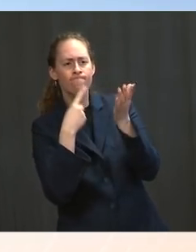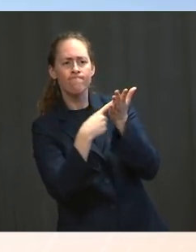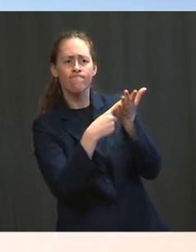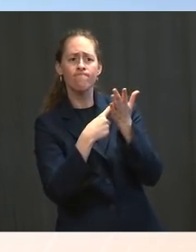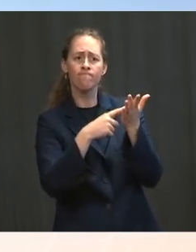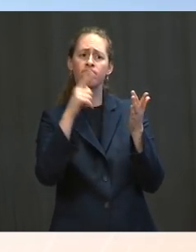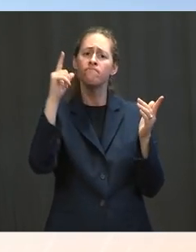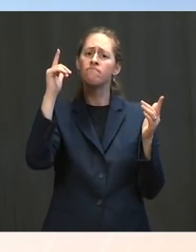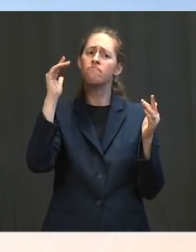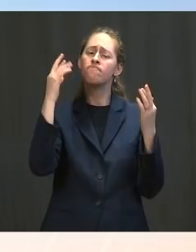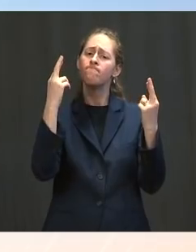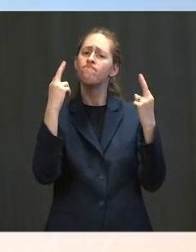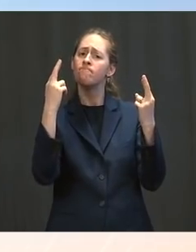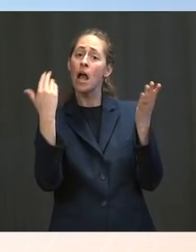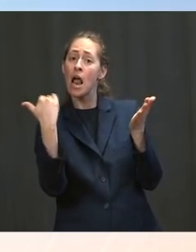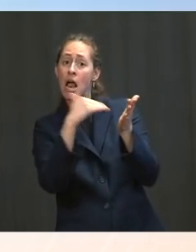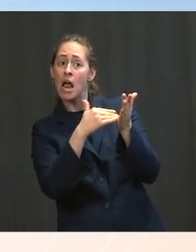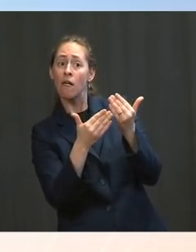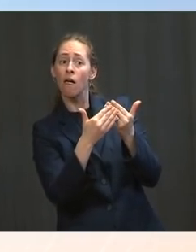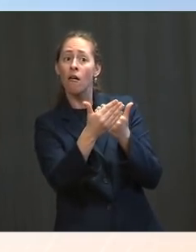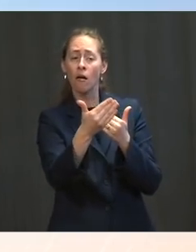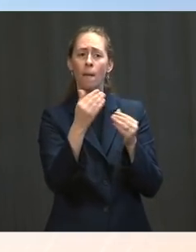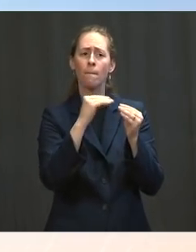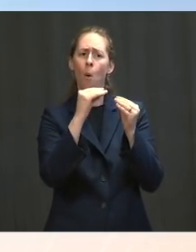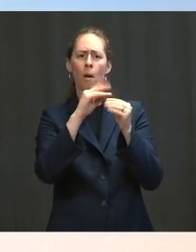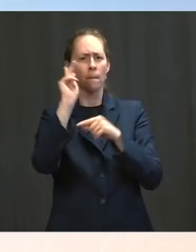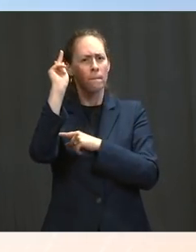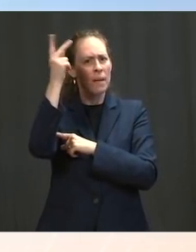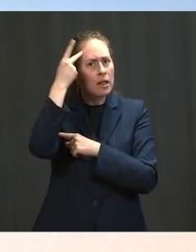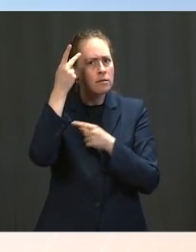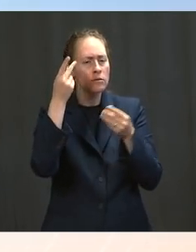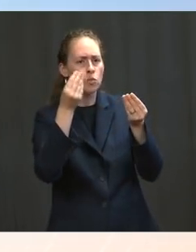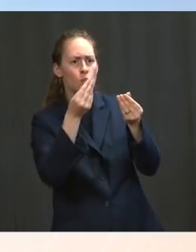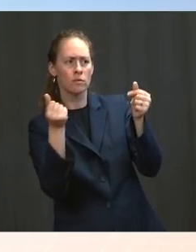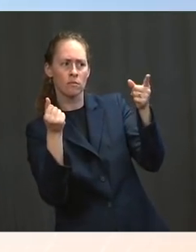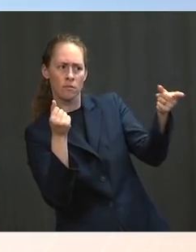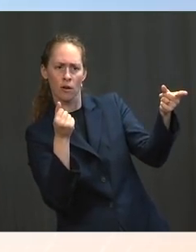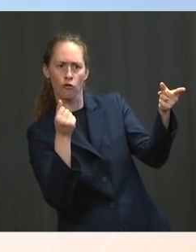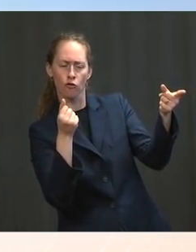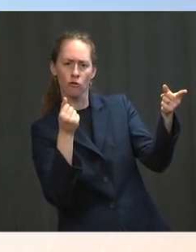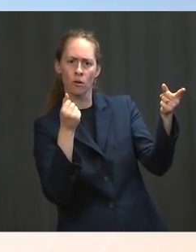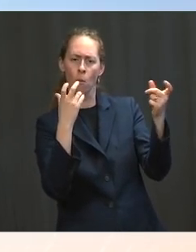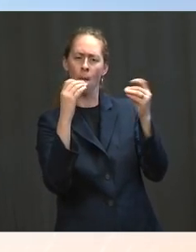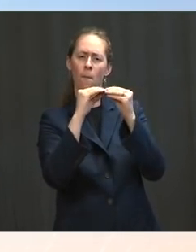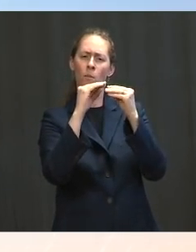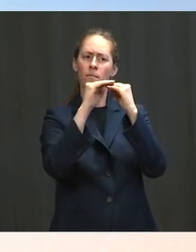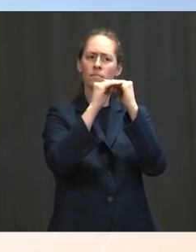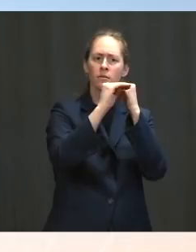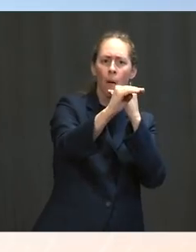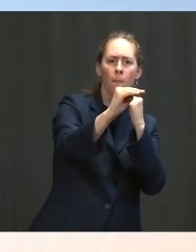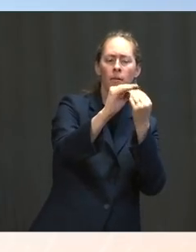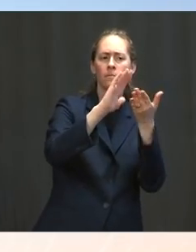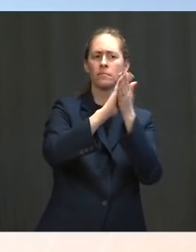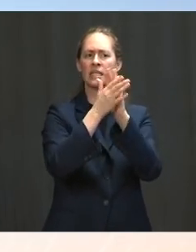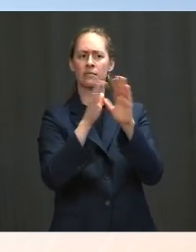to move toward a political solution on the ground to bring greater peace and stability to the people of Afghanistan. That's his hope.